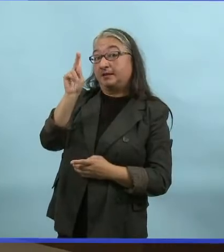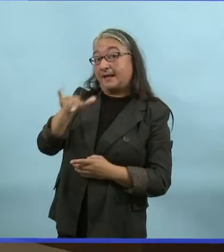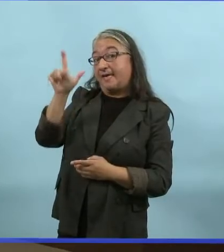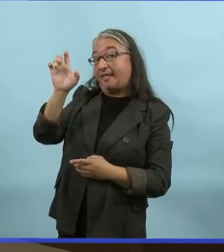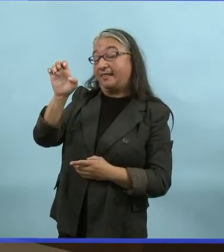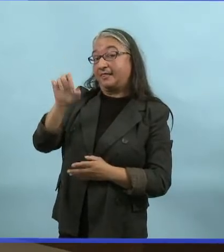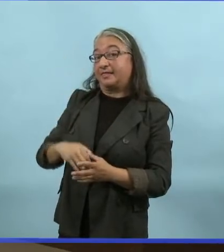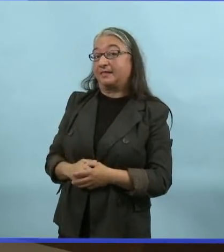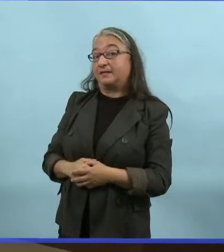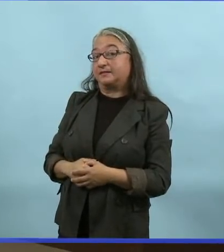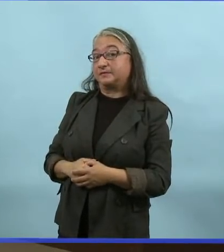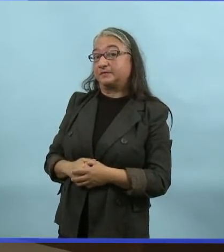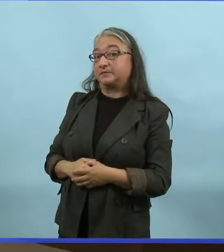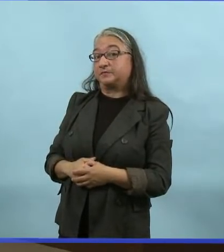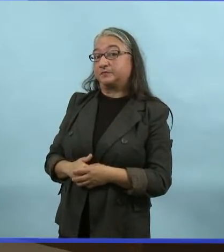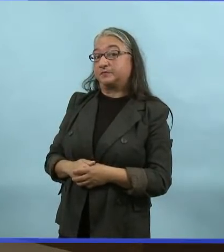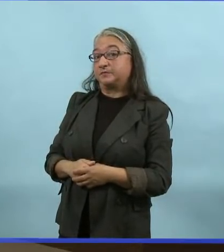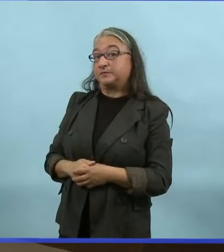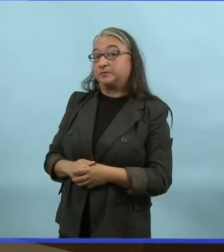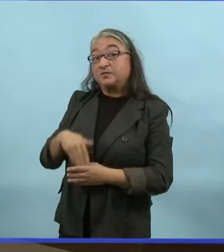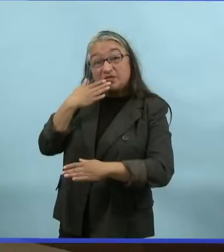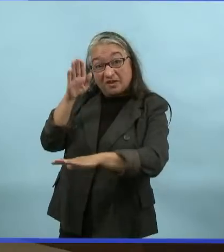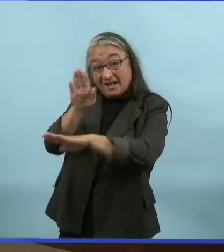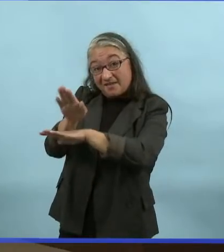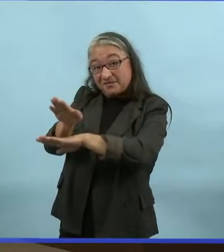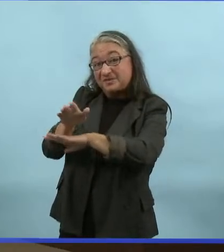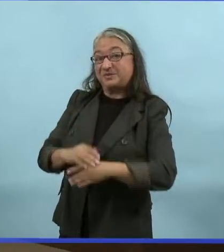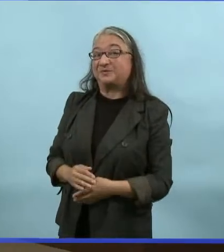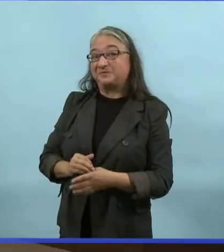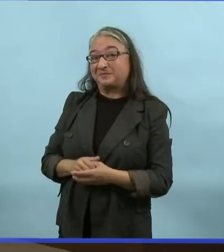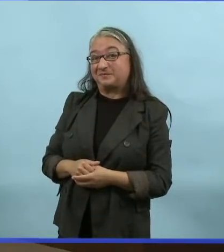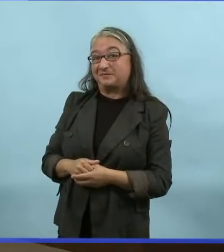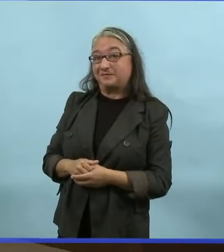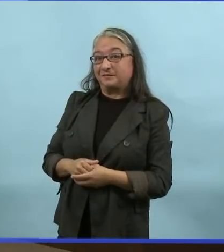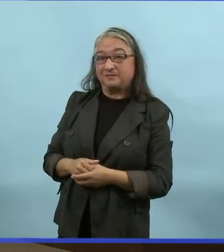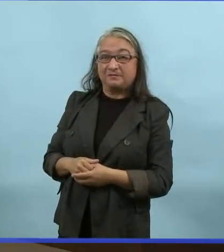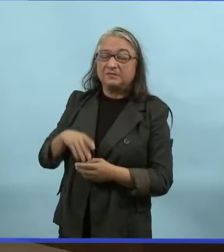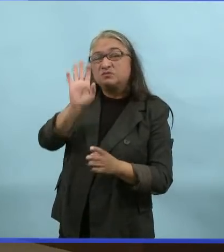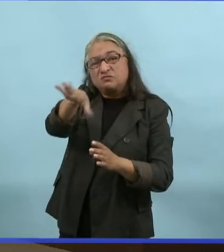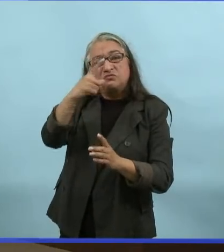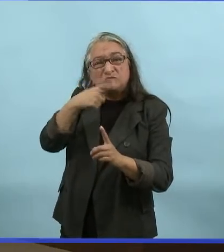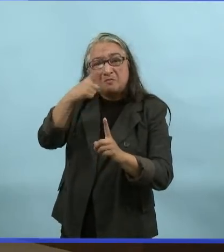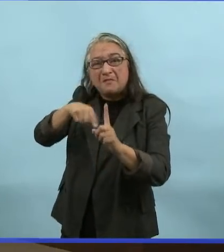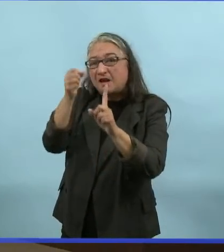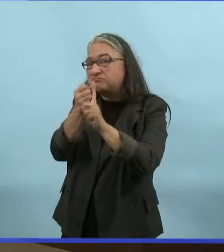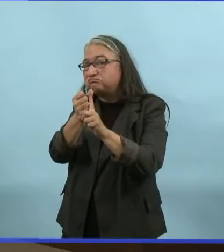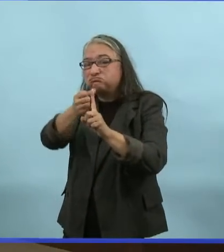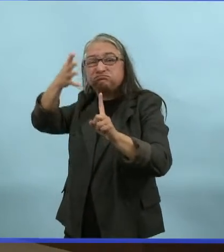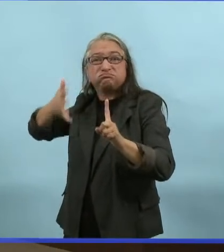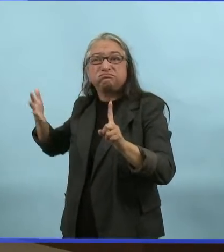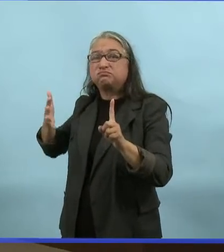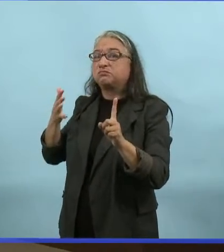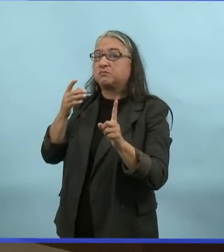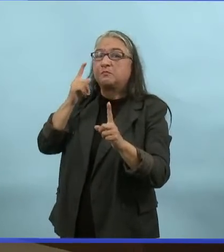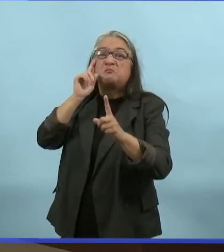good afternoon Dr. would you be able to provide any kind of preview for announcements later this week about loosening of restrictions in the province